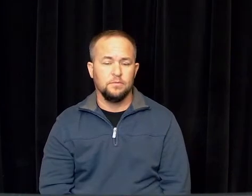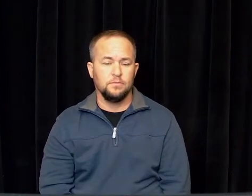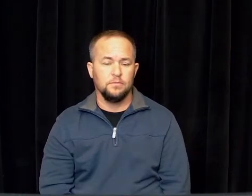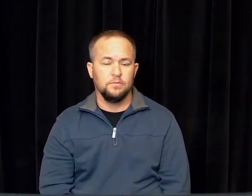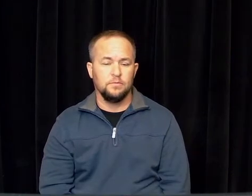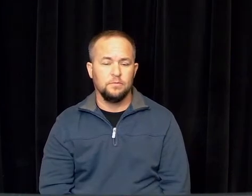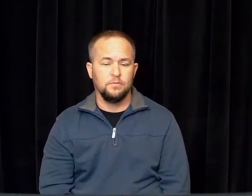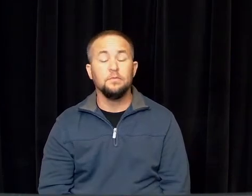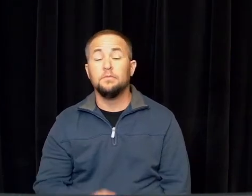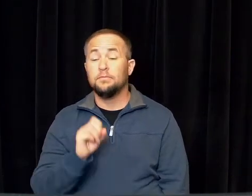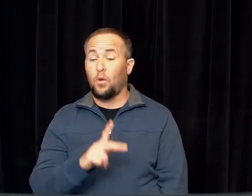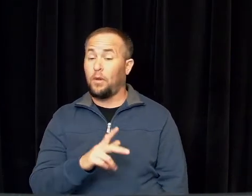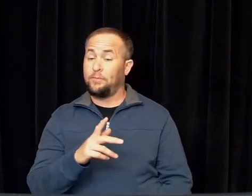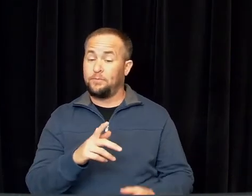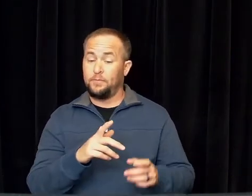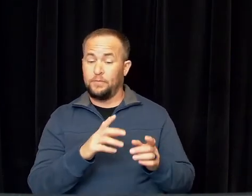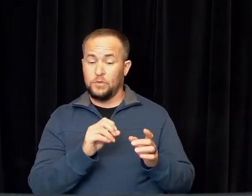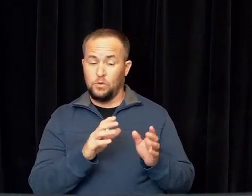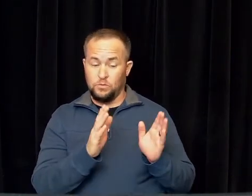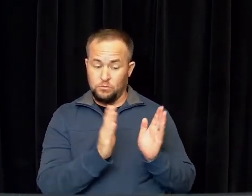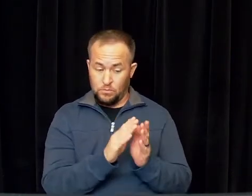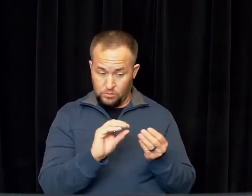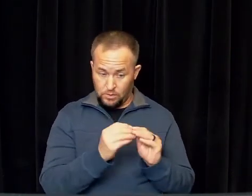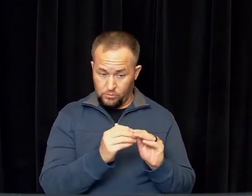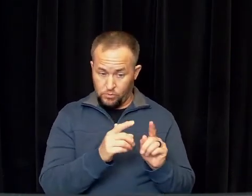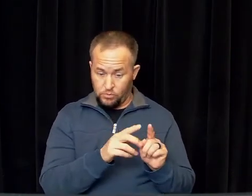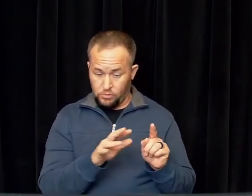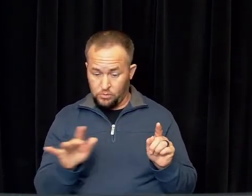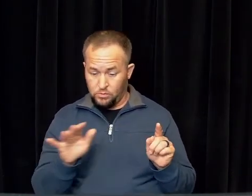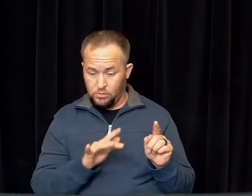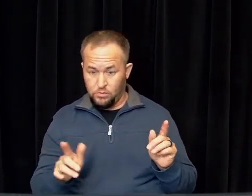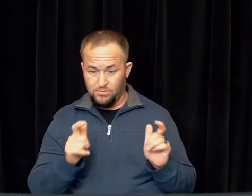All right, so after putting these numbers in order from least to greatest, I started with 72.